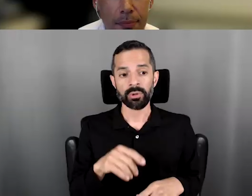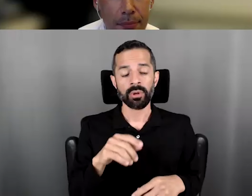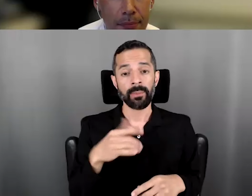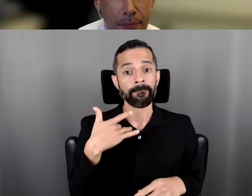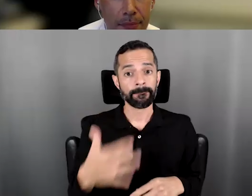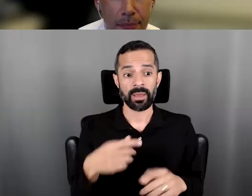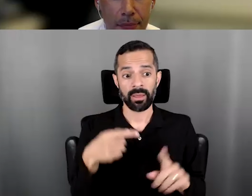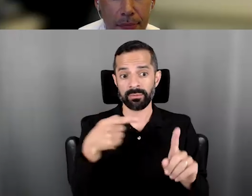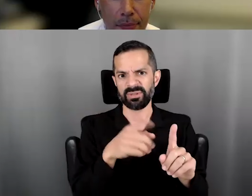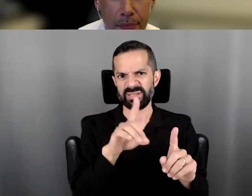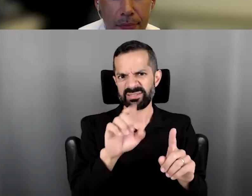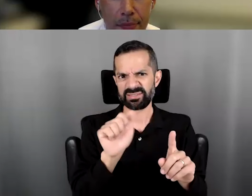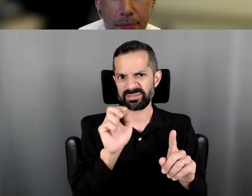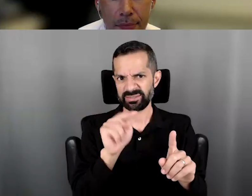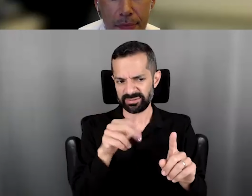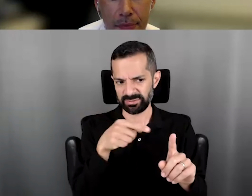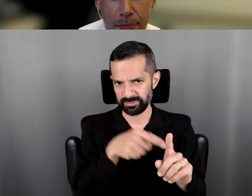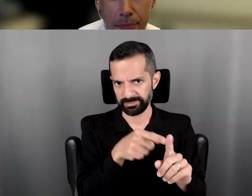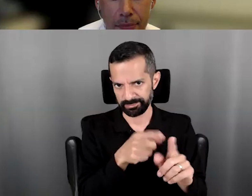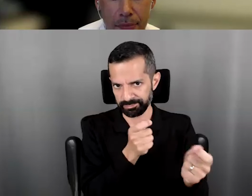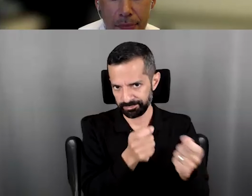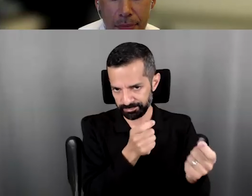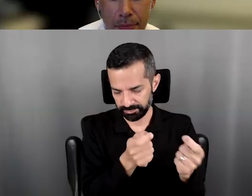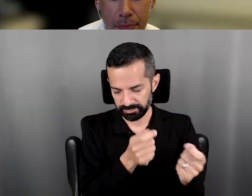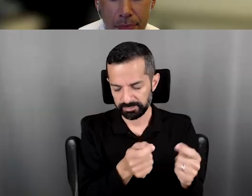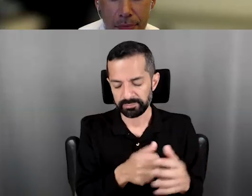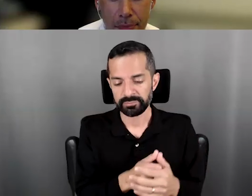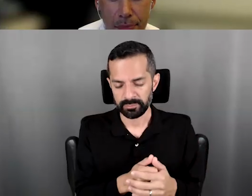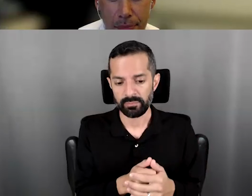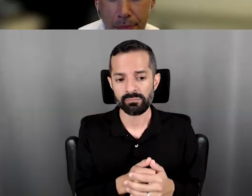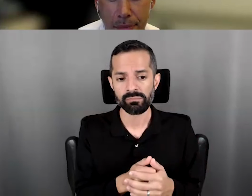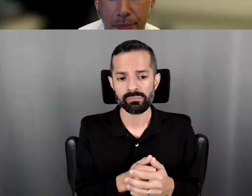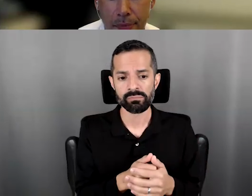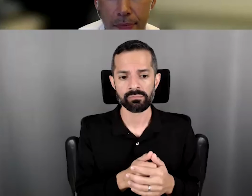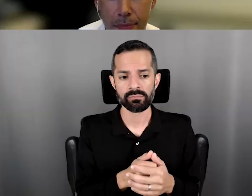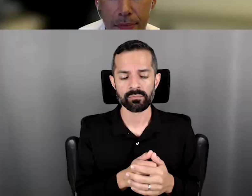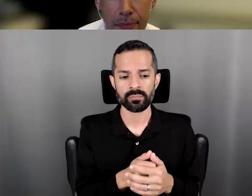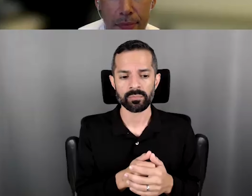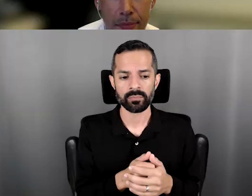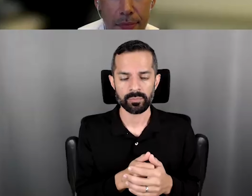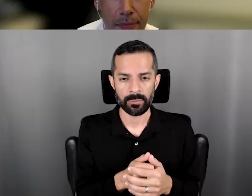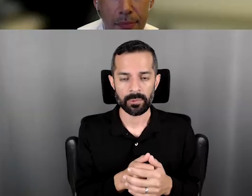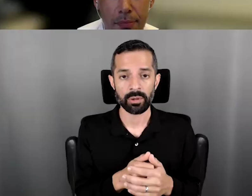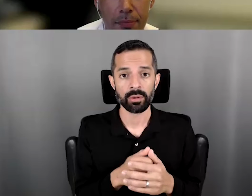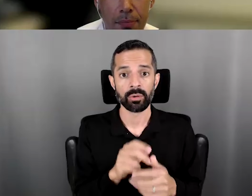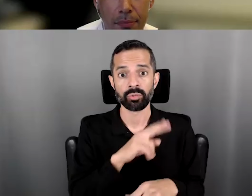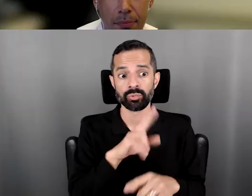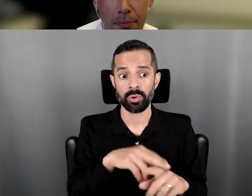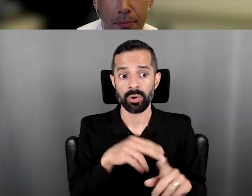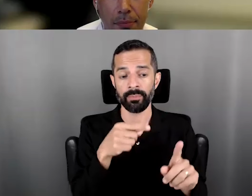They should and, you know, typically are very collaborative with their department chair.